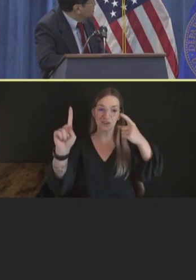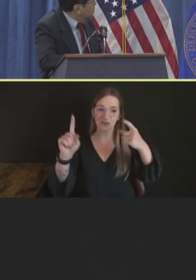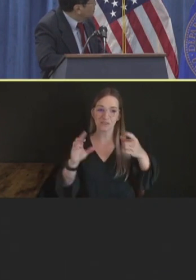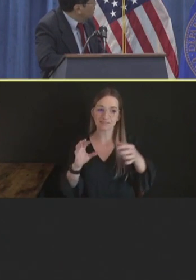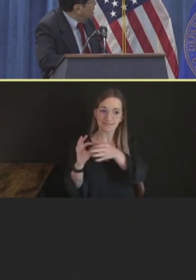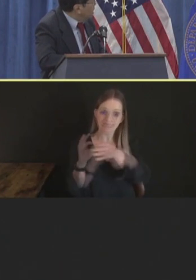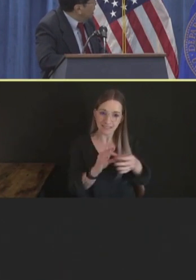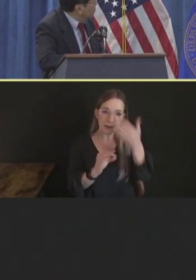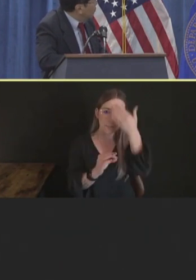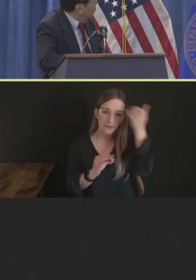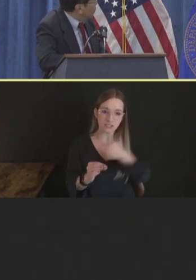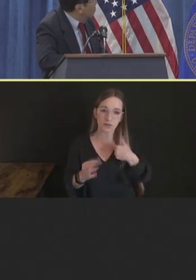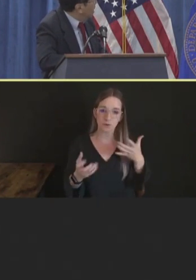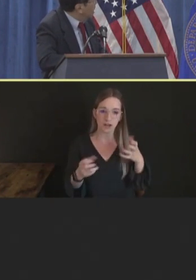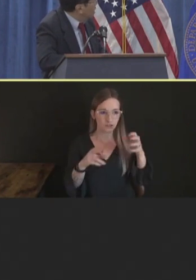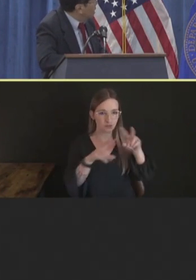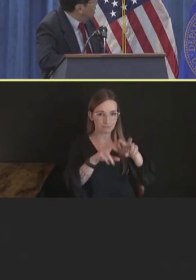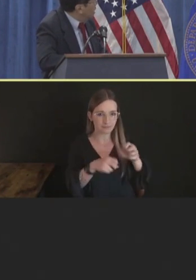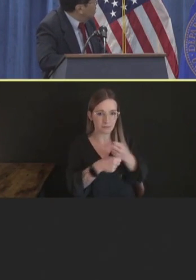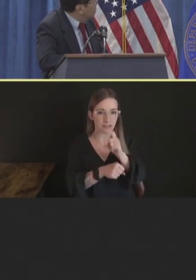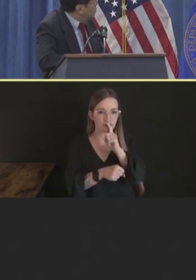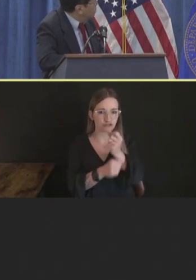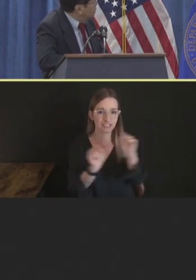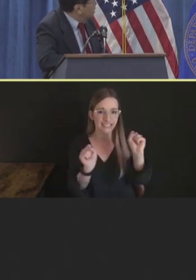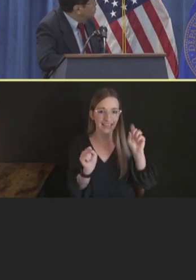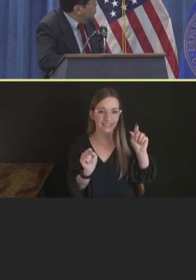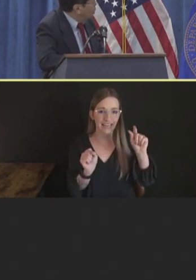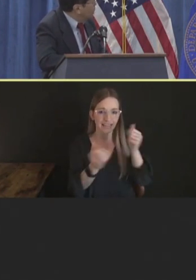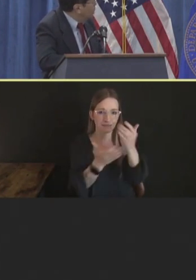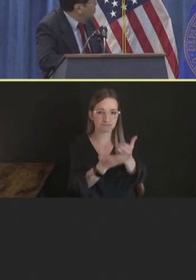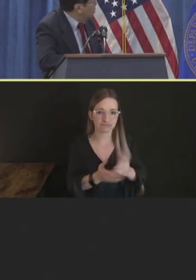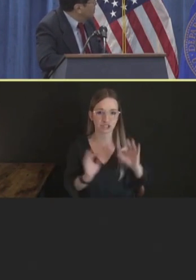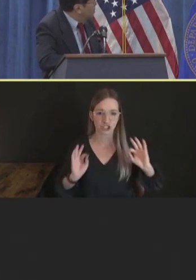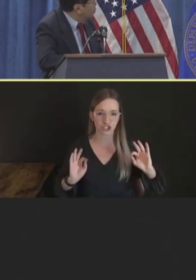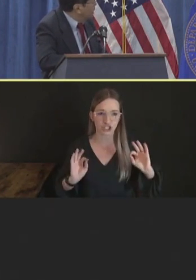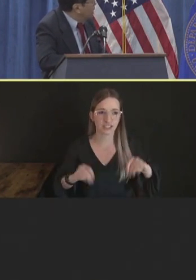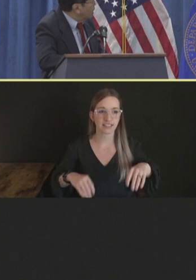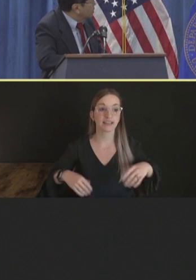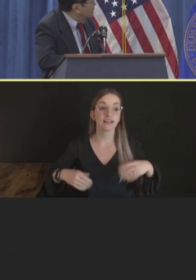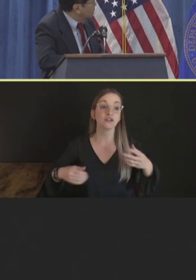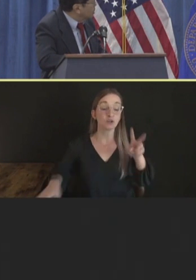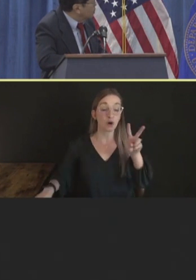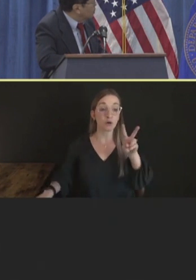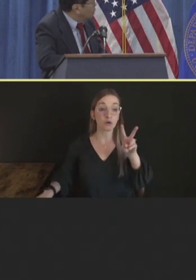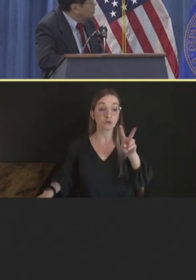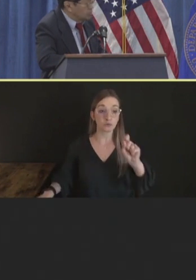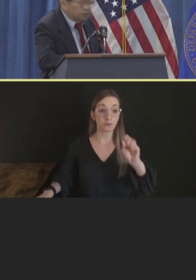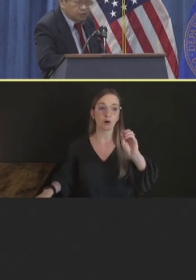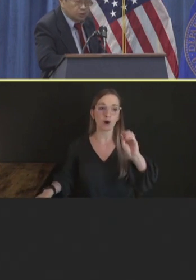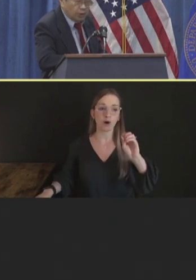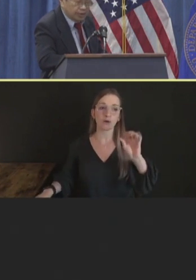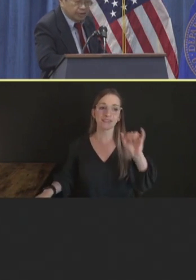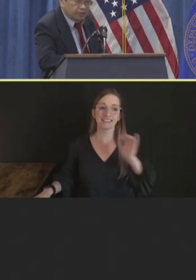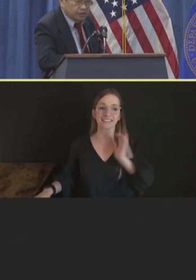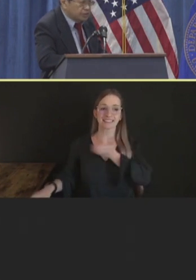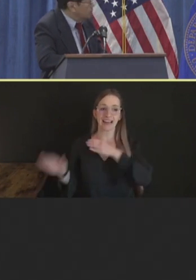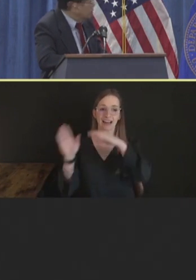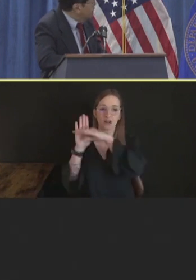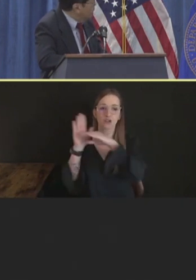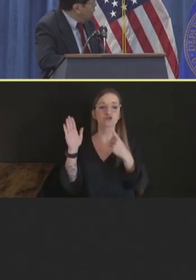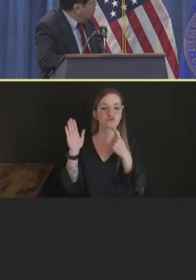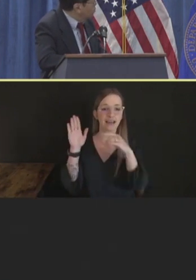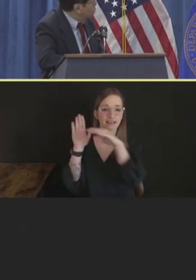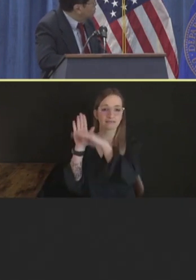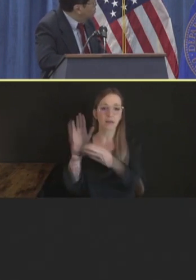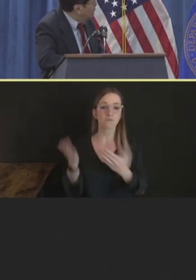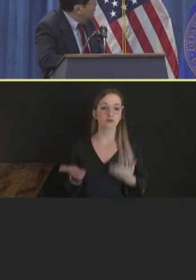And so for SPEAC 2.0, in red are kind of the proposed additional activities that we hope